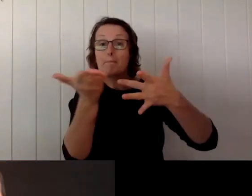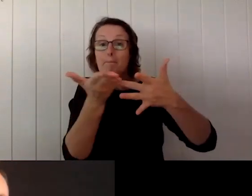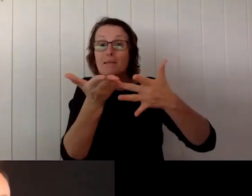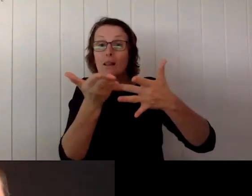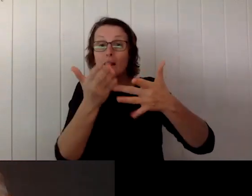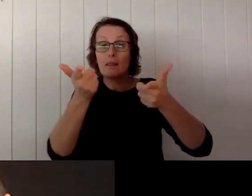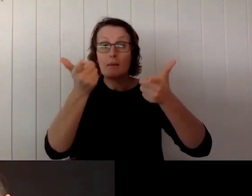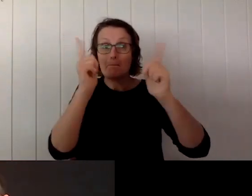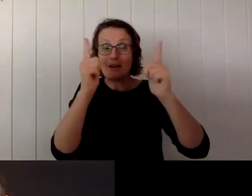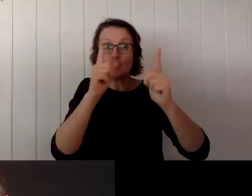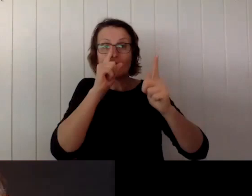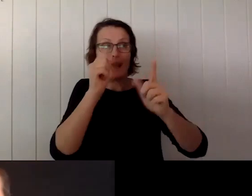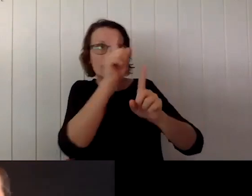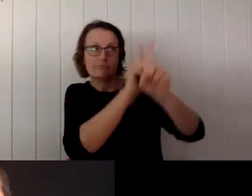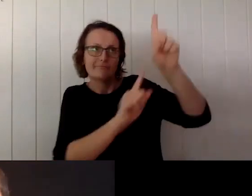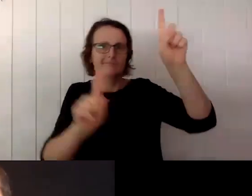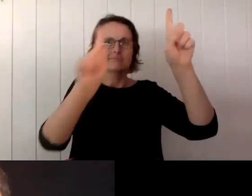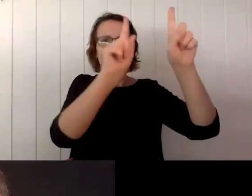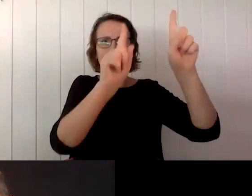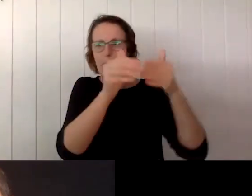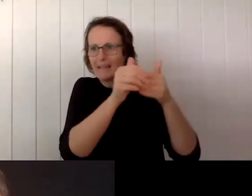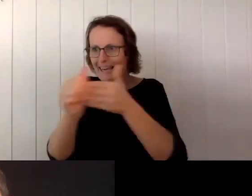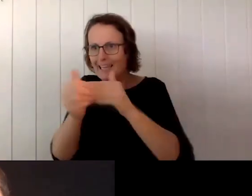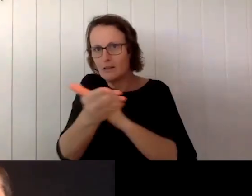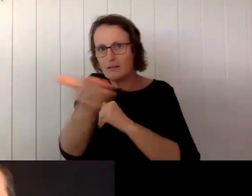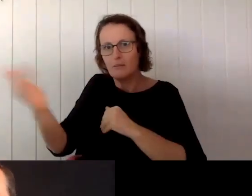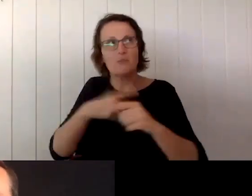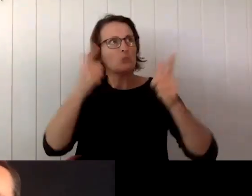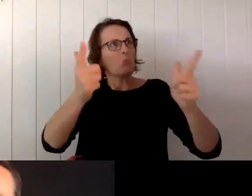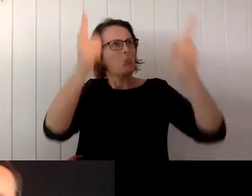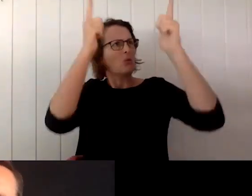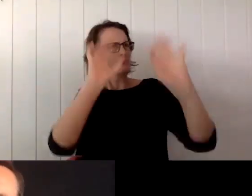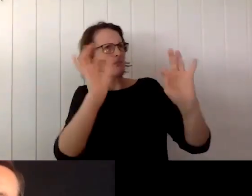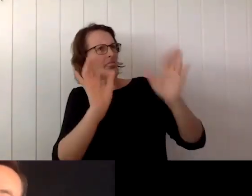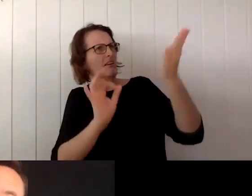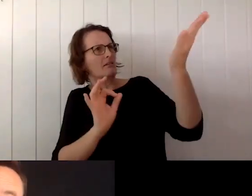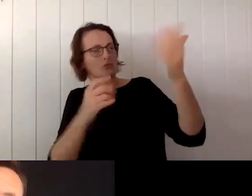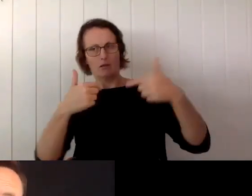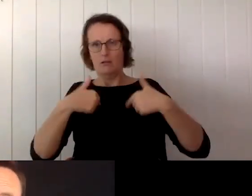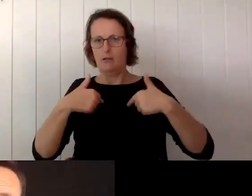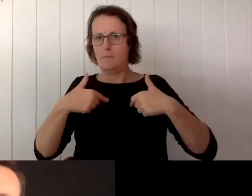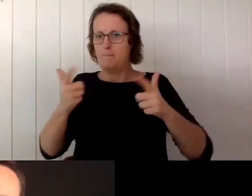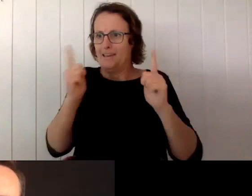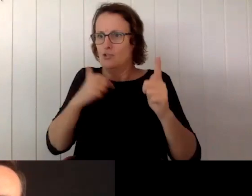strategically step up and lead, or lead up?" Do you have any advice around being sort of leading in a different direction? >> DANIEL